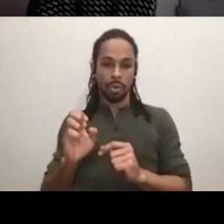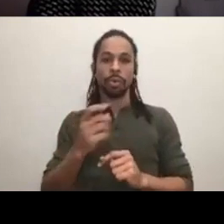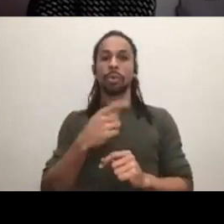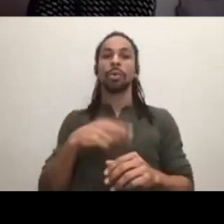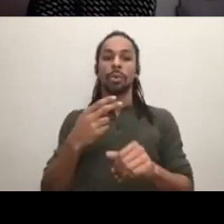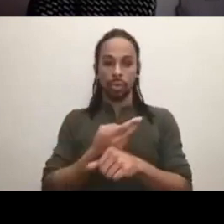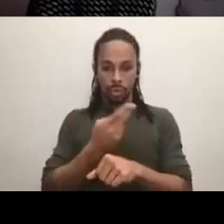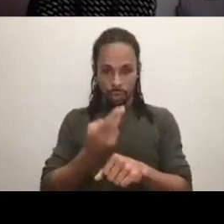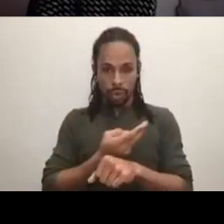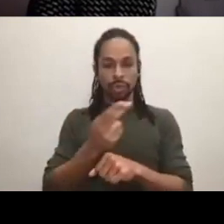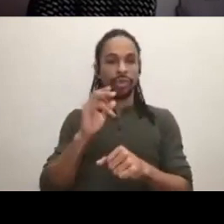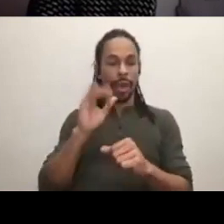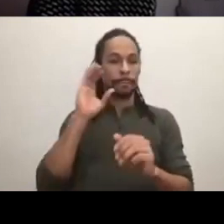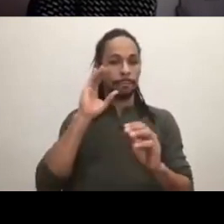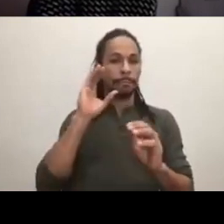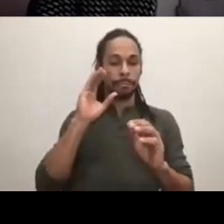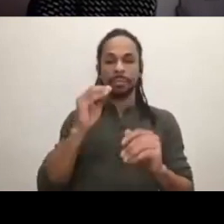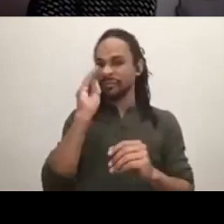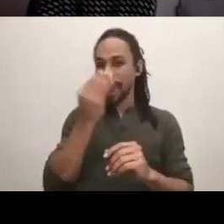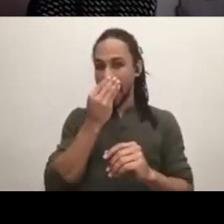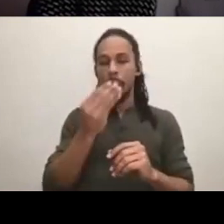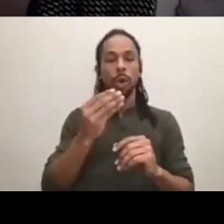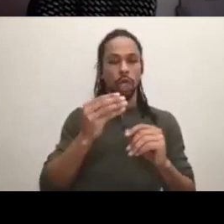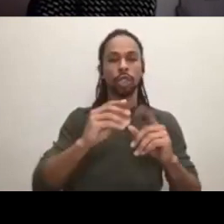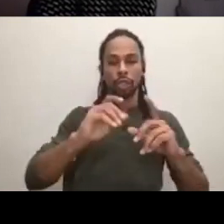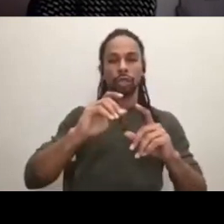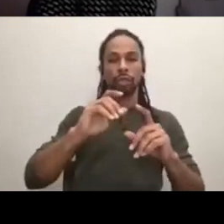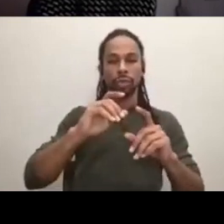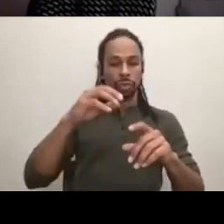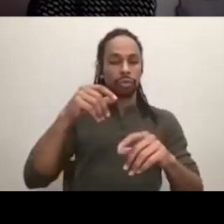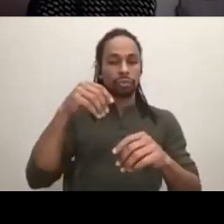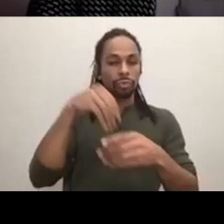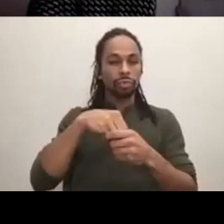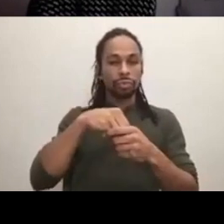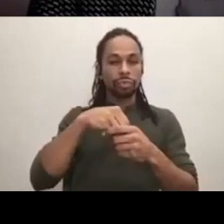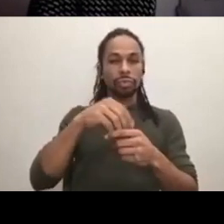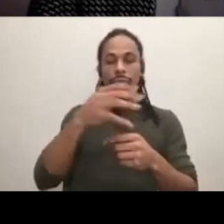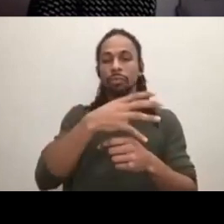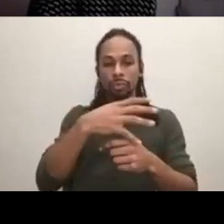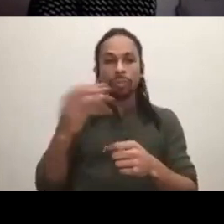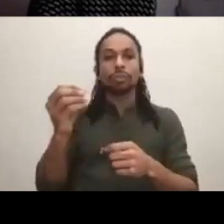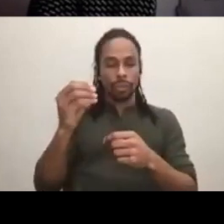together. Yeah, so we're -- we have some alt-text that people shared and people can also jump